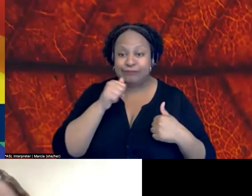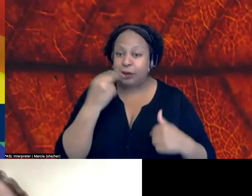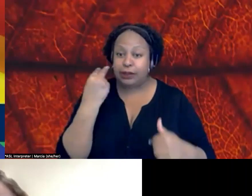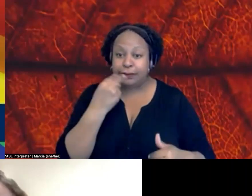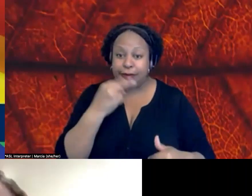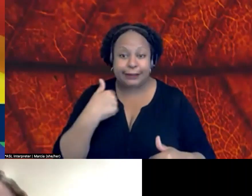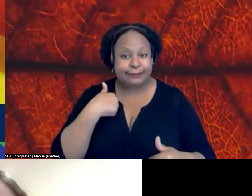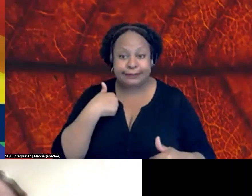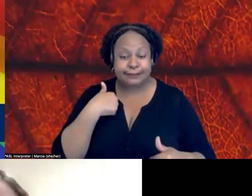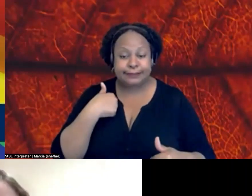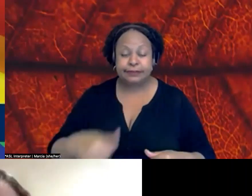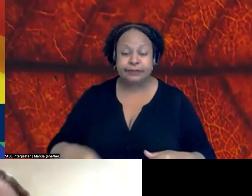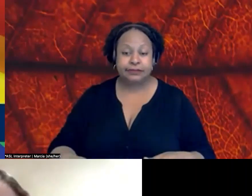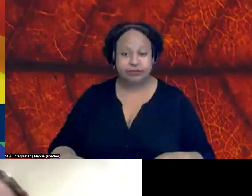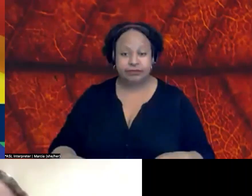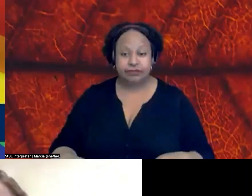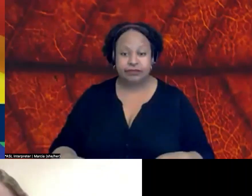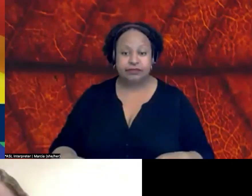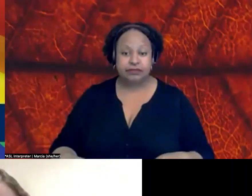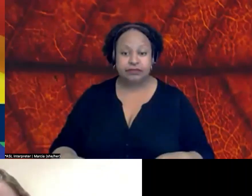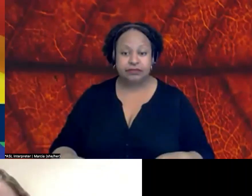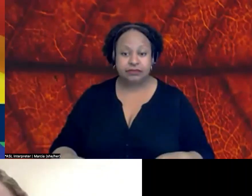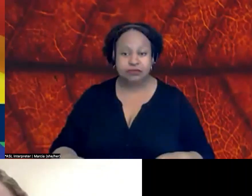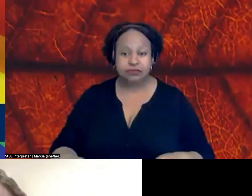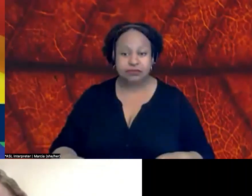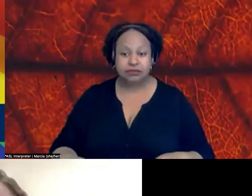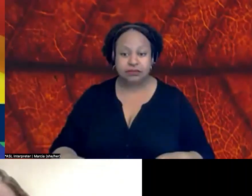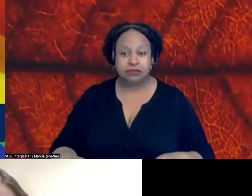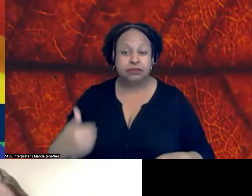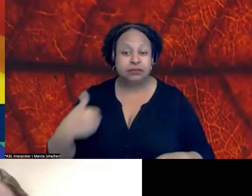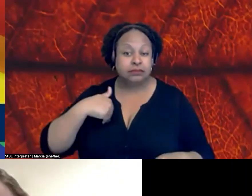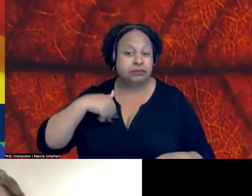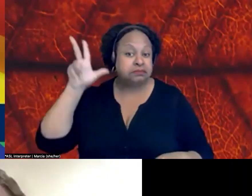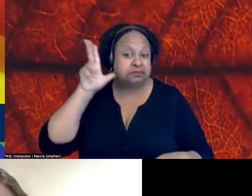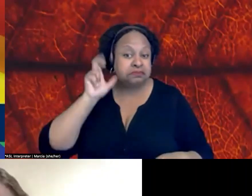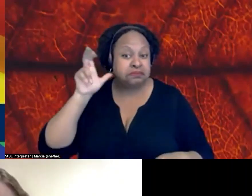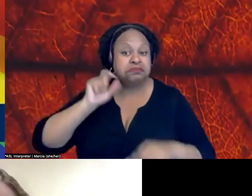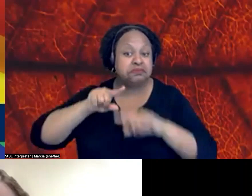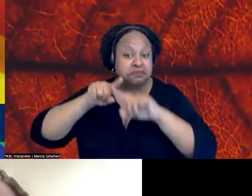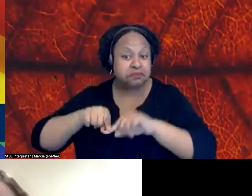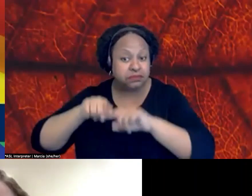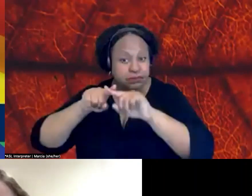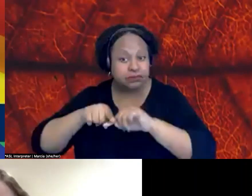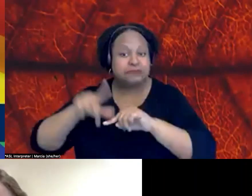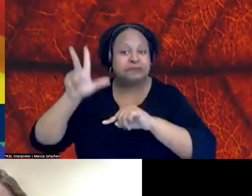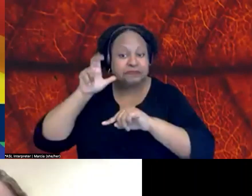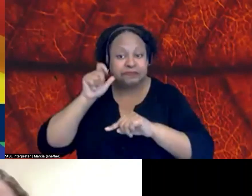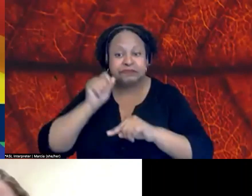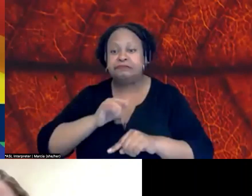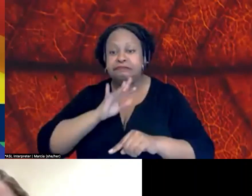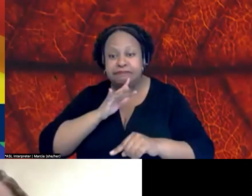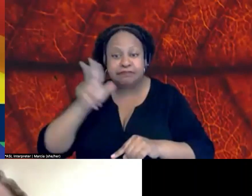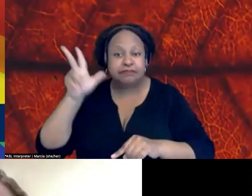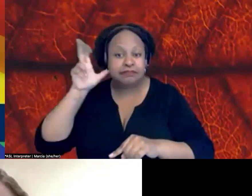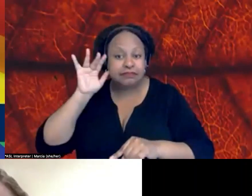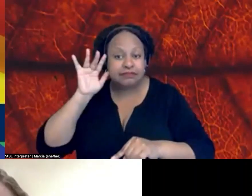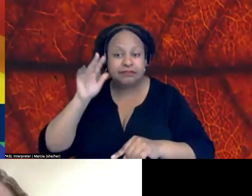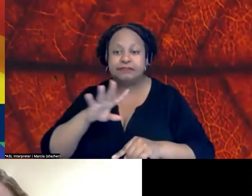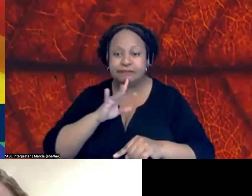I am a full on audio learner, speaker, like I very much blend into the hearing world.